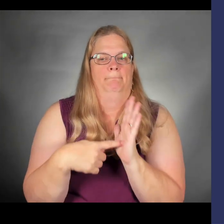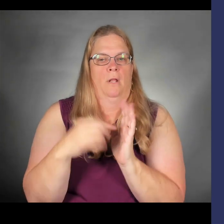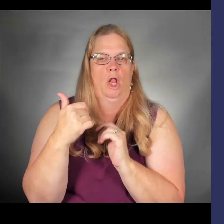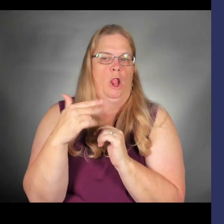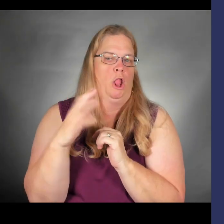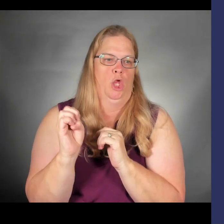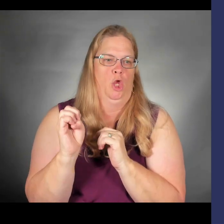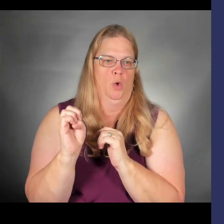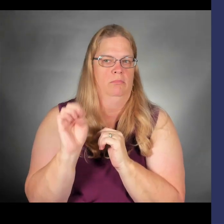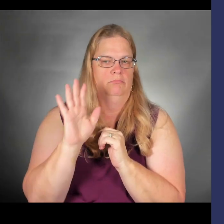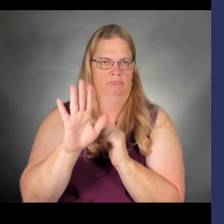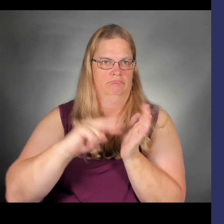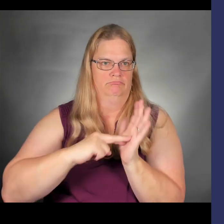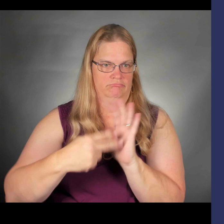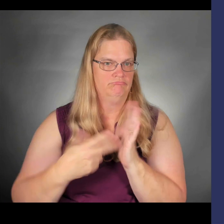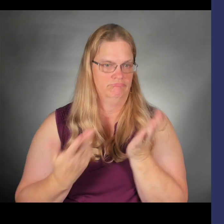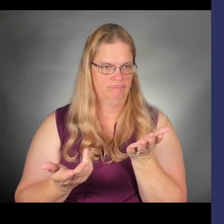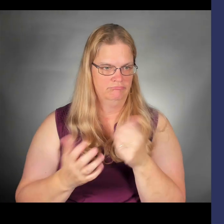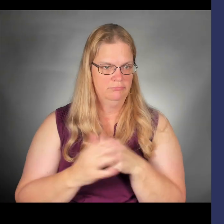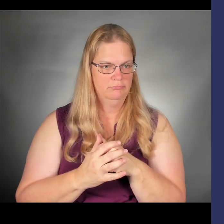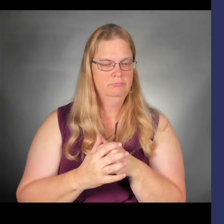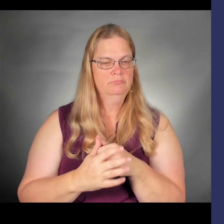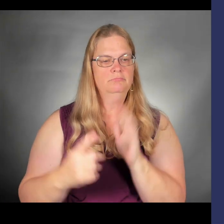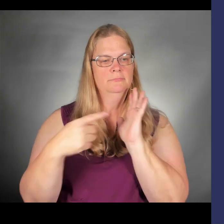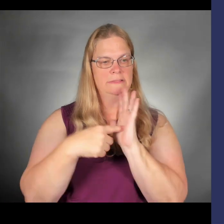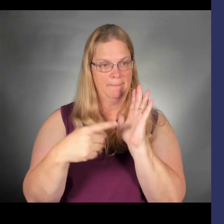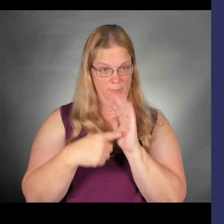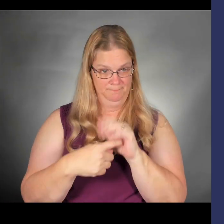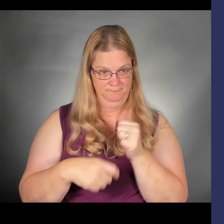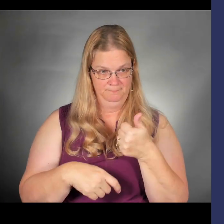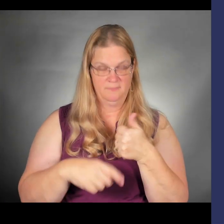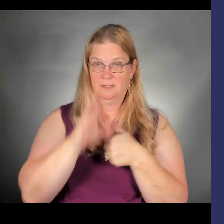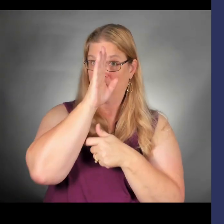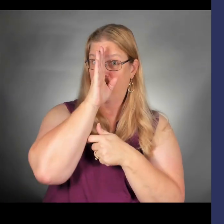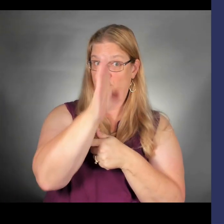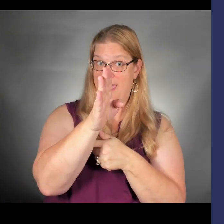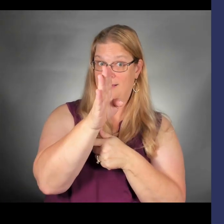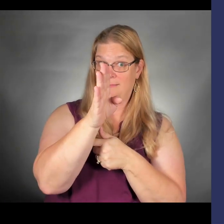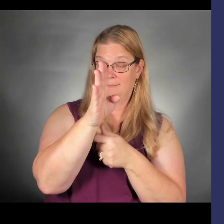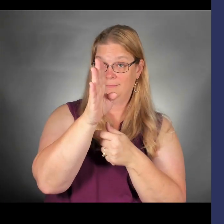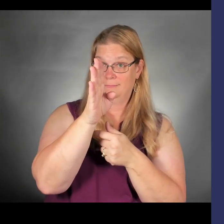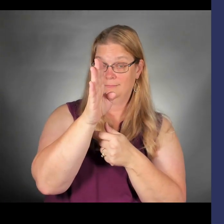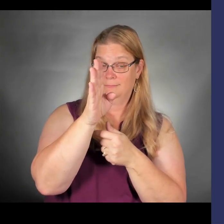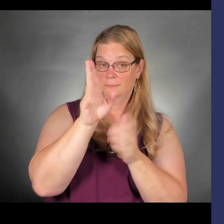suicide victims have given some sort of clue regarding their intentions. For example a